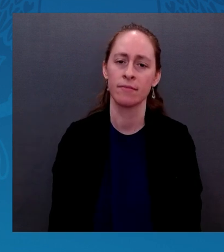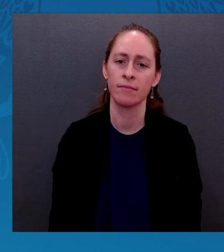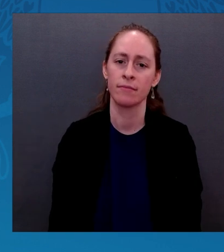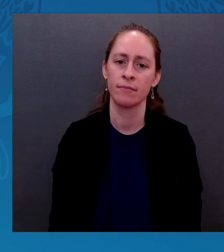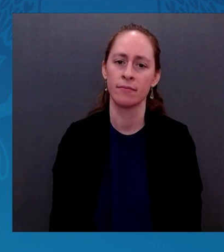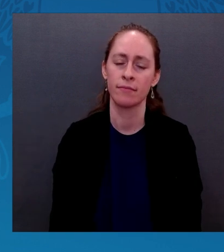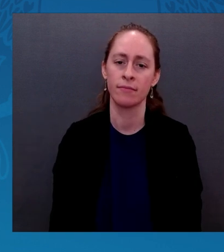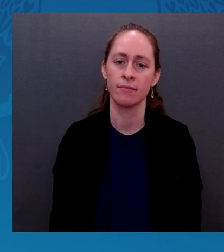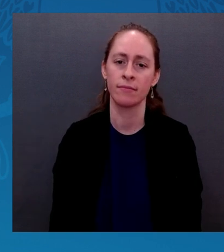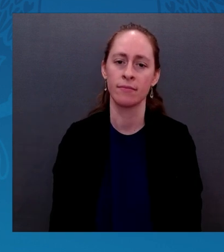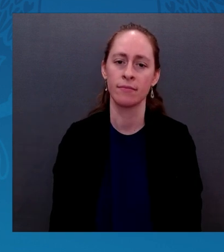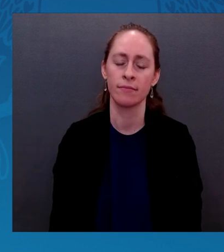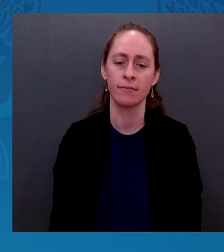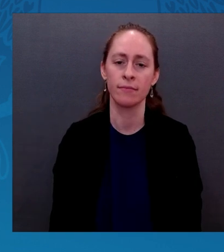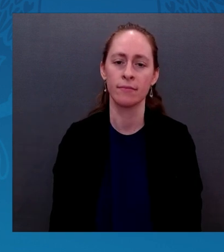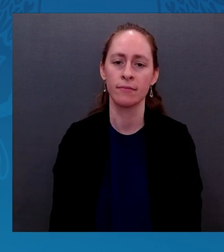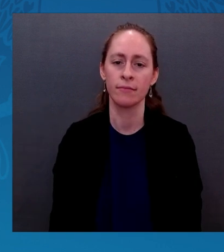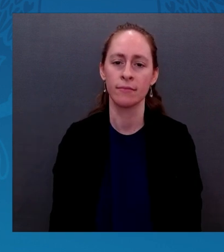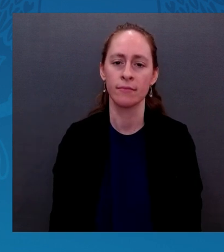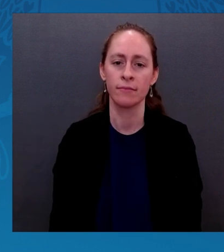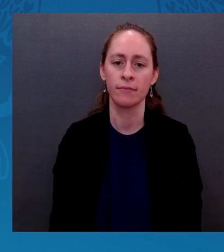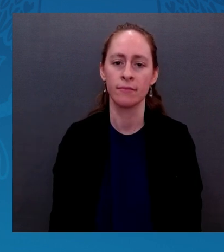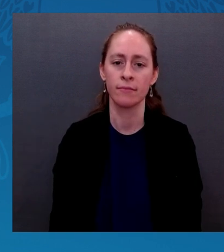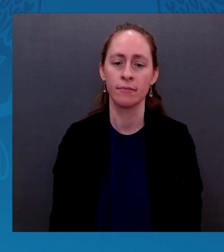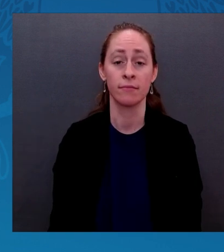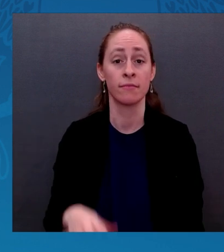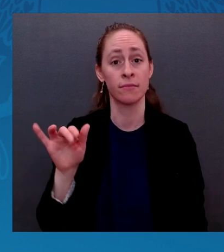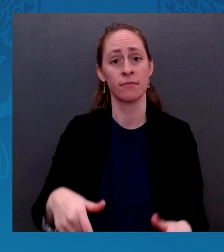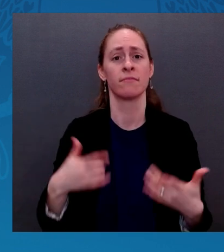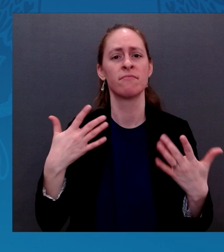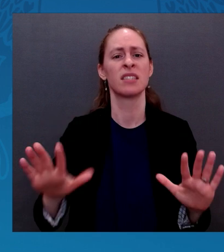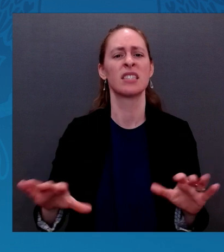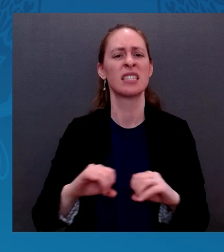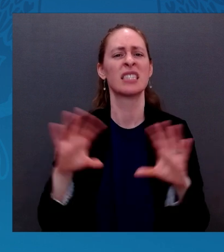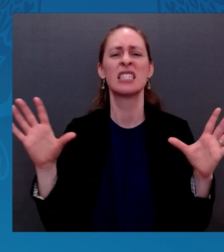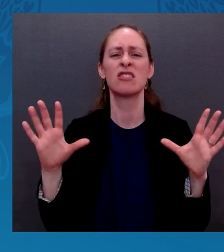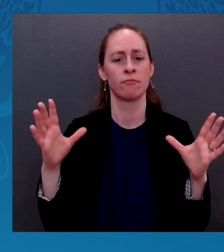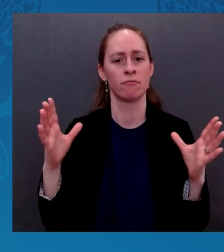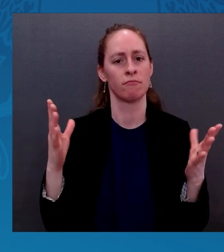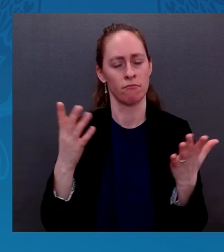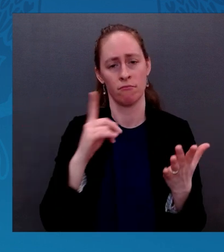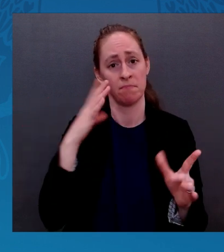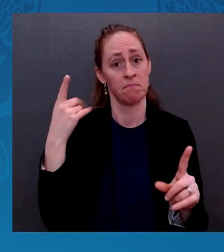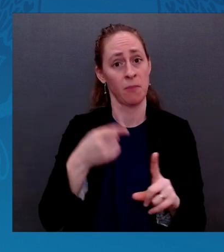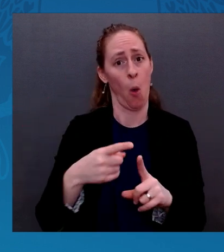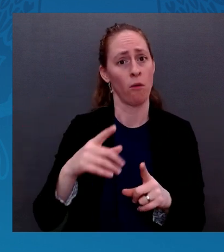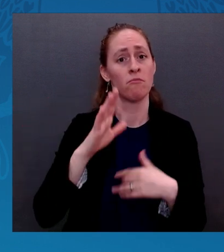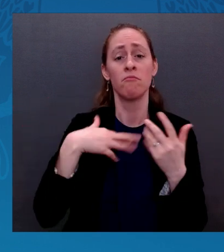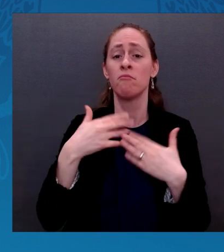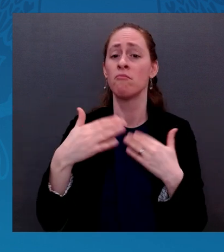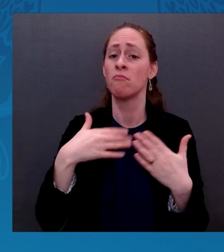Everyone gets clean water, and I think that's absolutely amazing. The last is that you guys are homeowners.